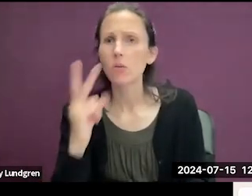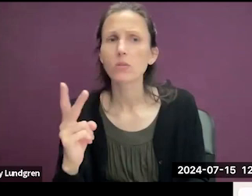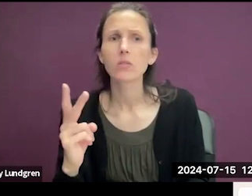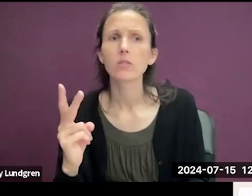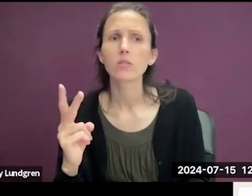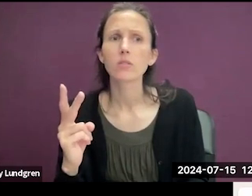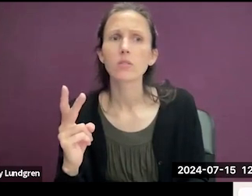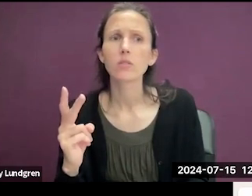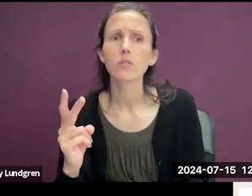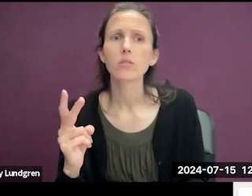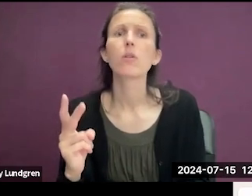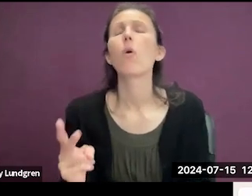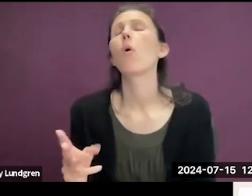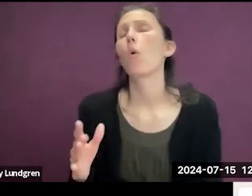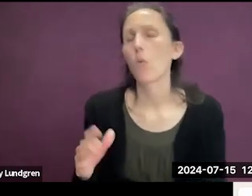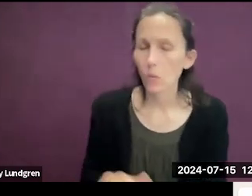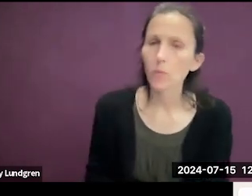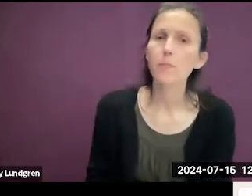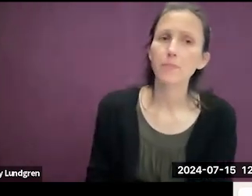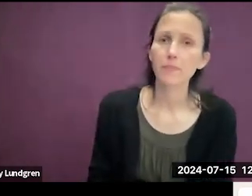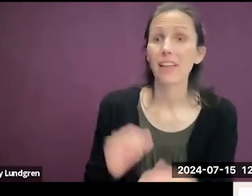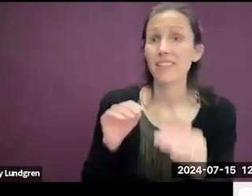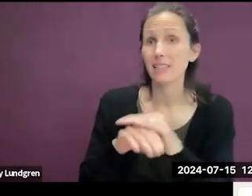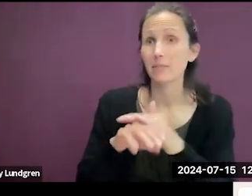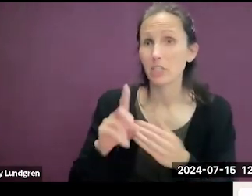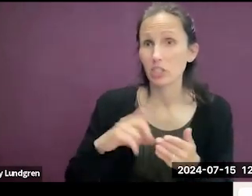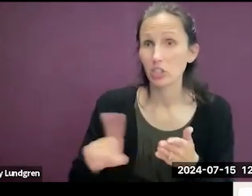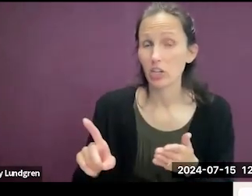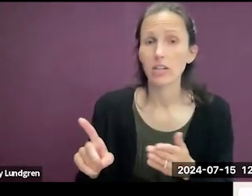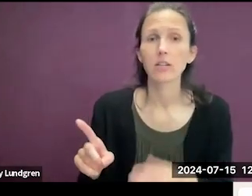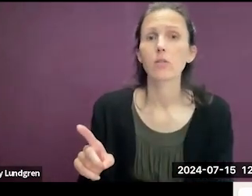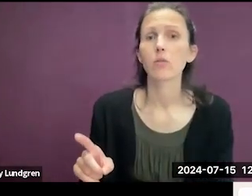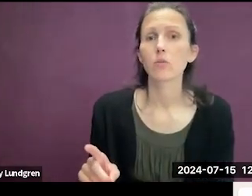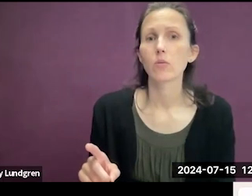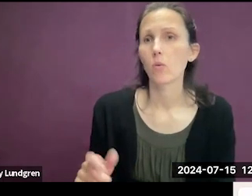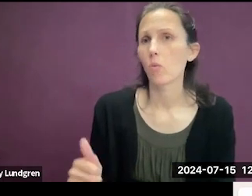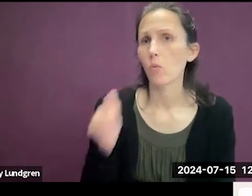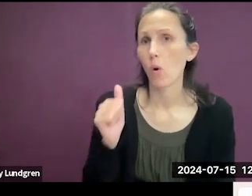Yes, yes. So the accessibility check is not going to identify to us